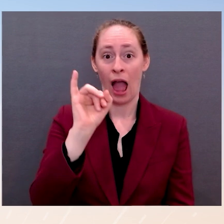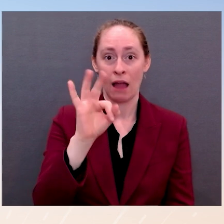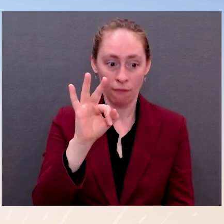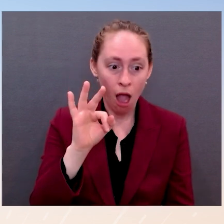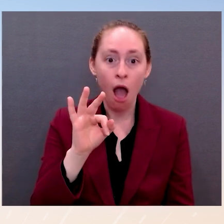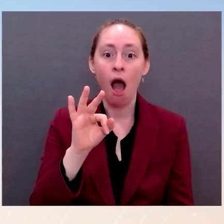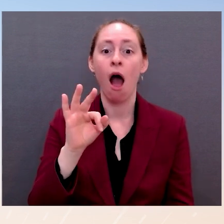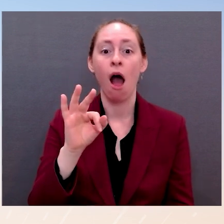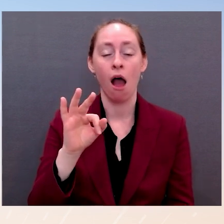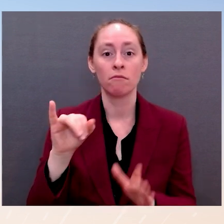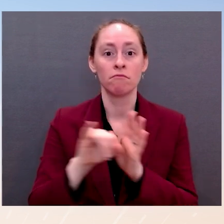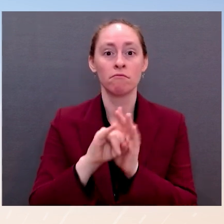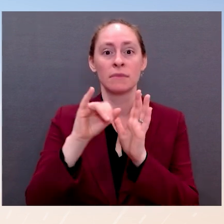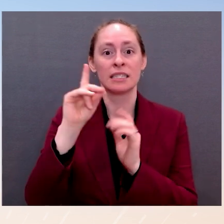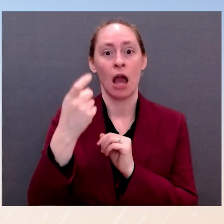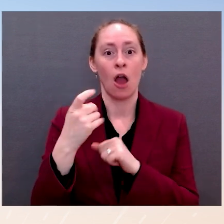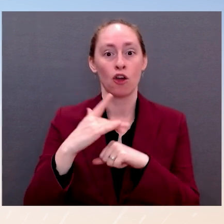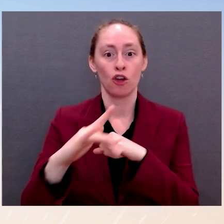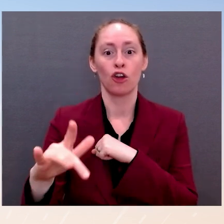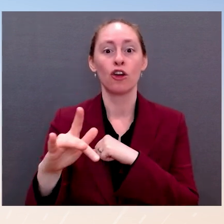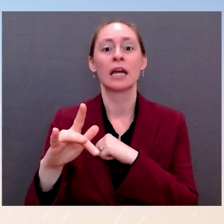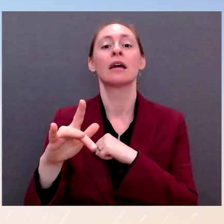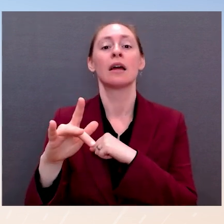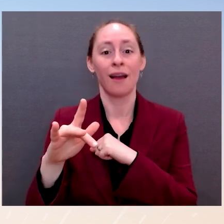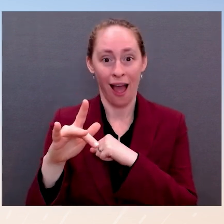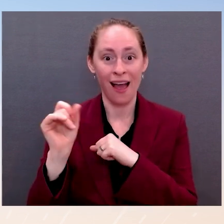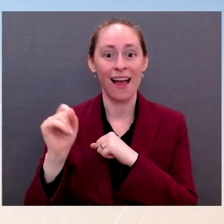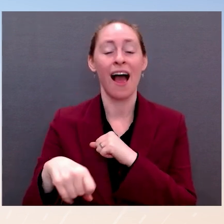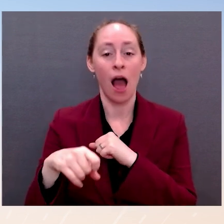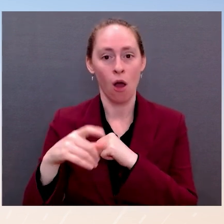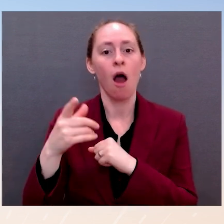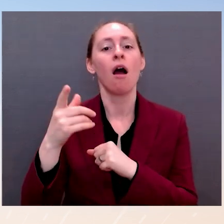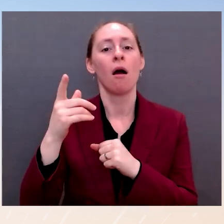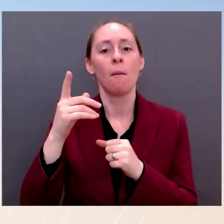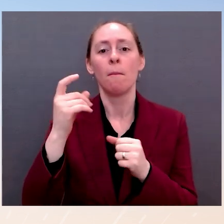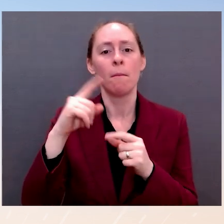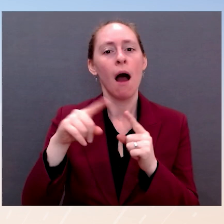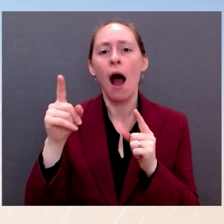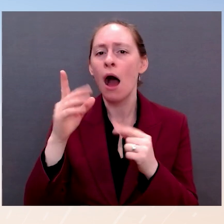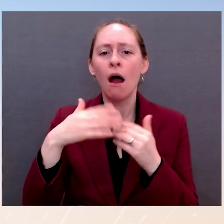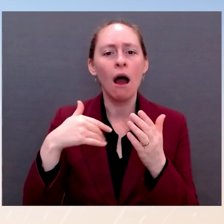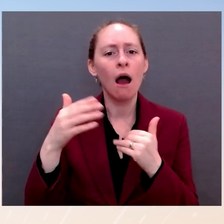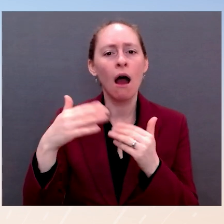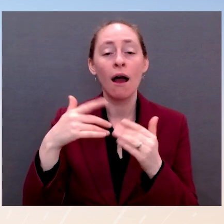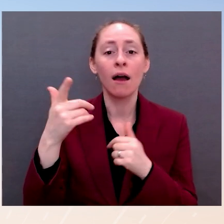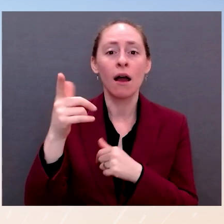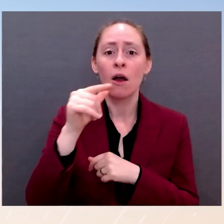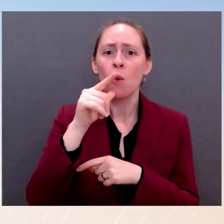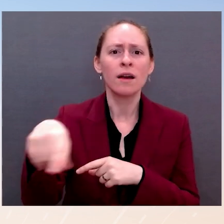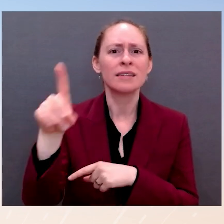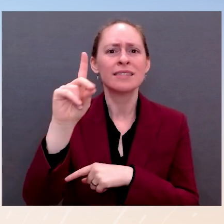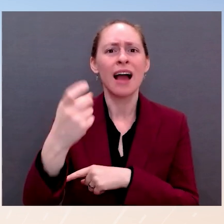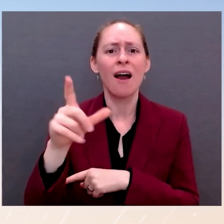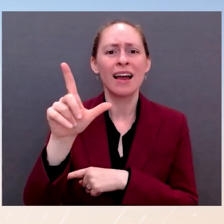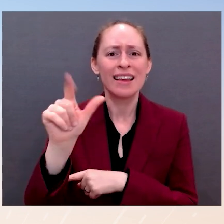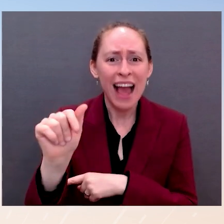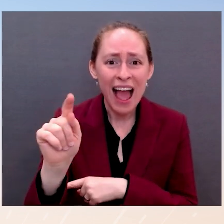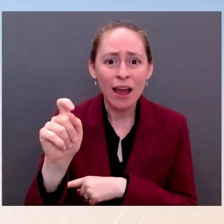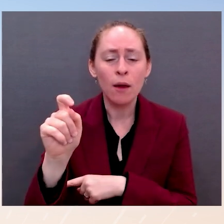And the highest rates of dissent, late stage cancer compared to other racial and ethnic groups at the time of diagnosis.